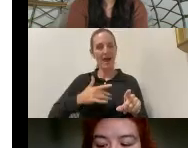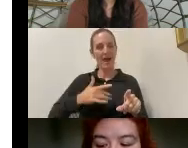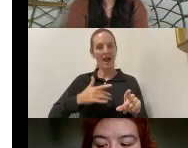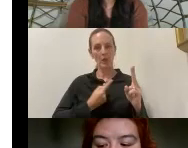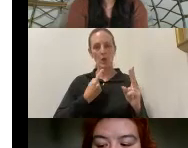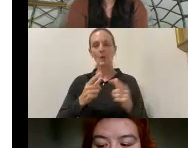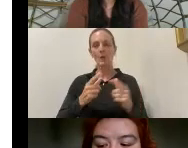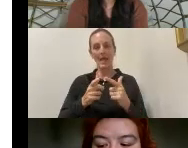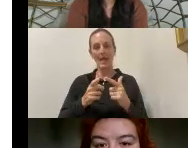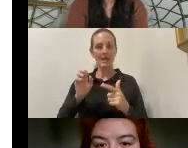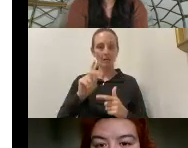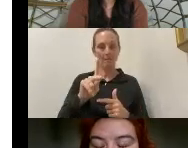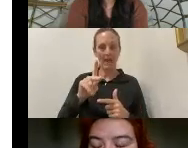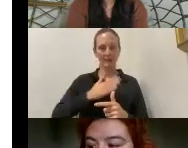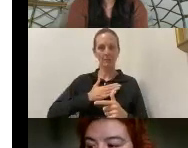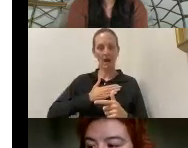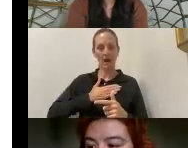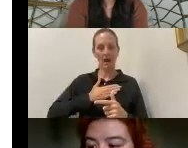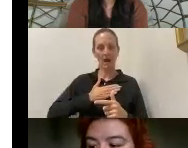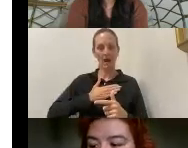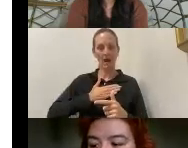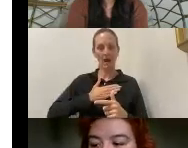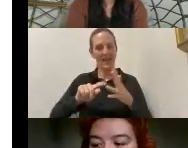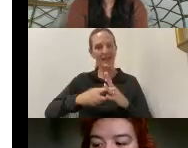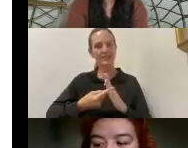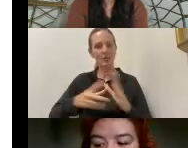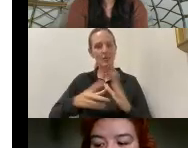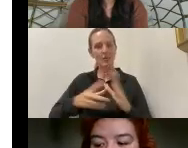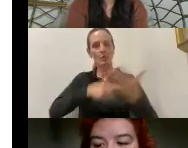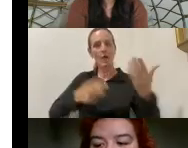version of my journey with accepting what happened at that time.